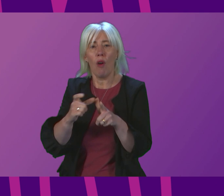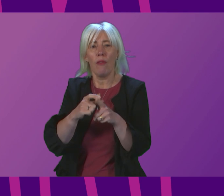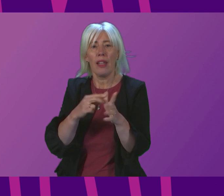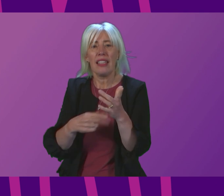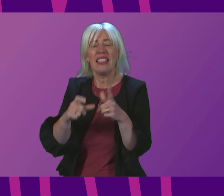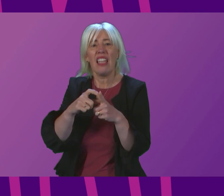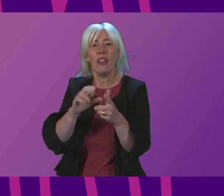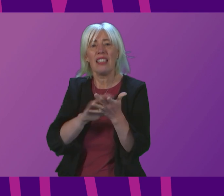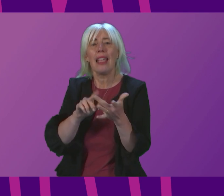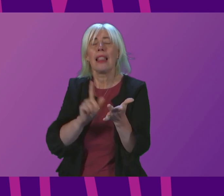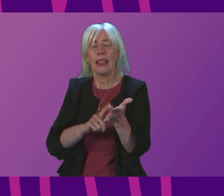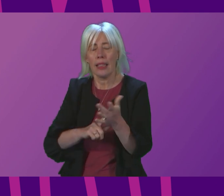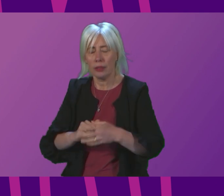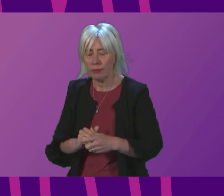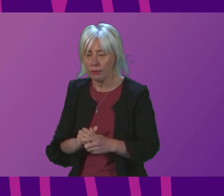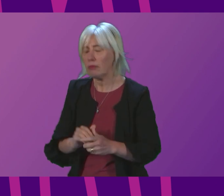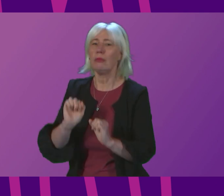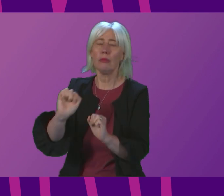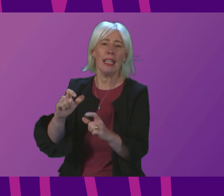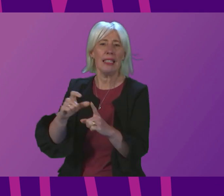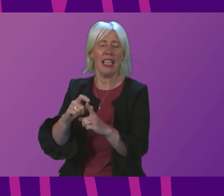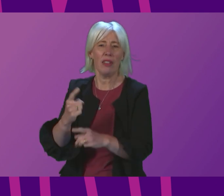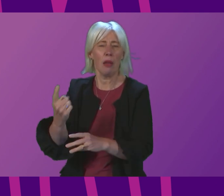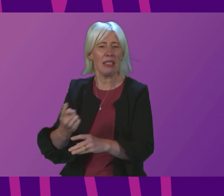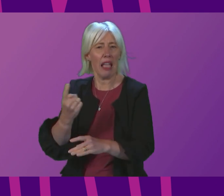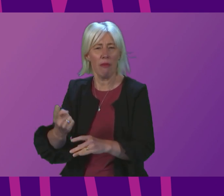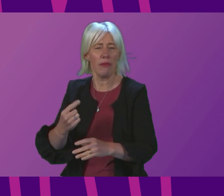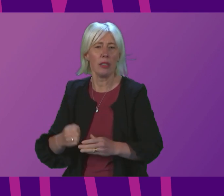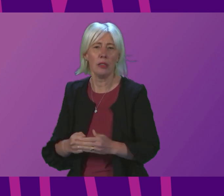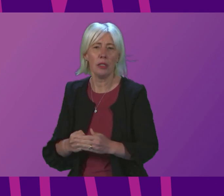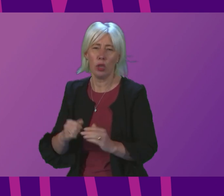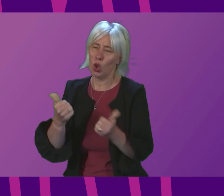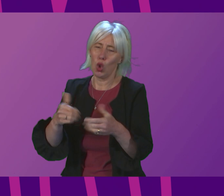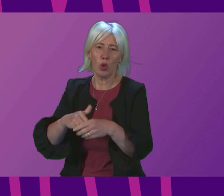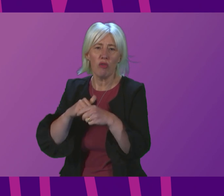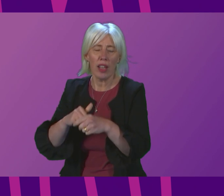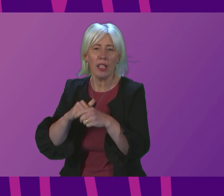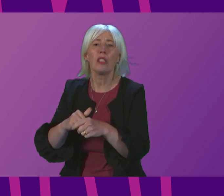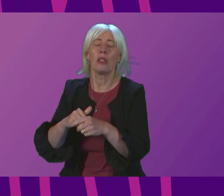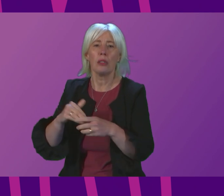It is a mark of the man he was that he had such good friends right across the political